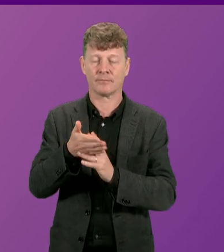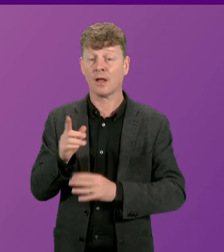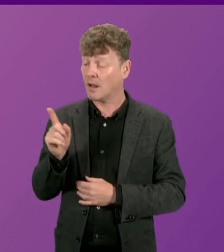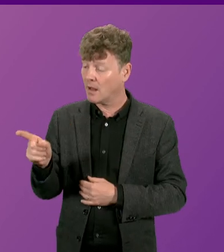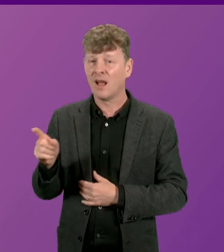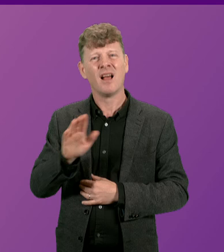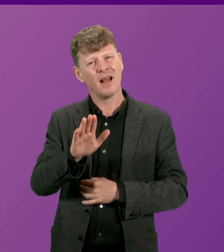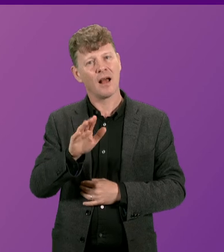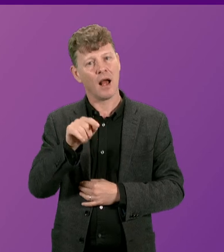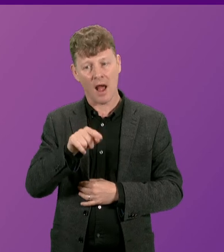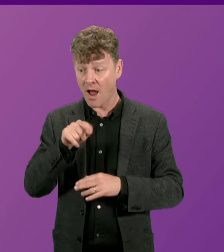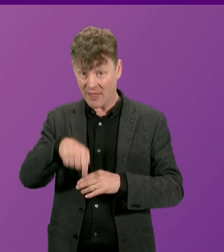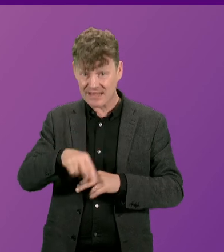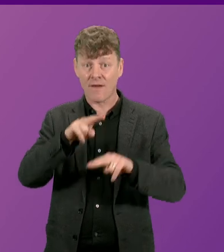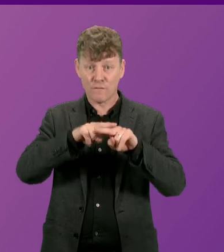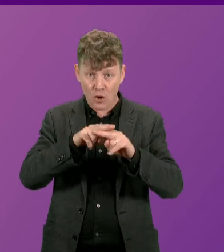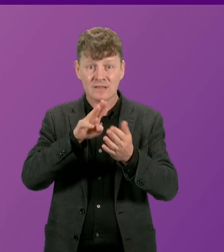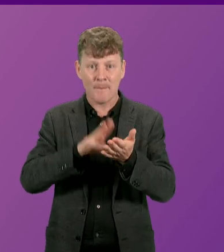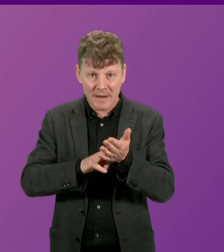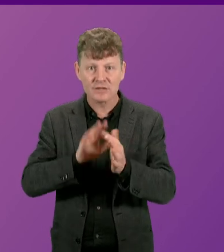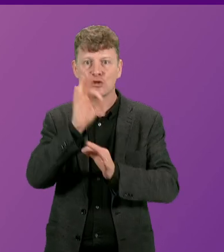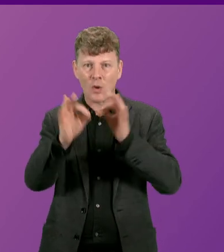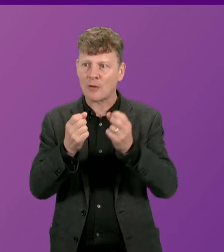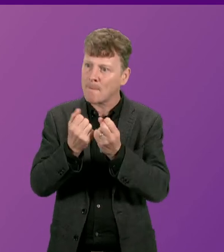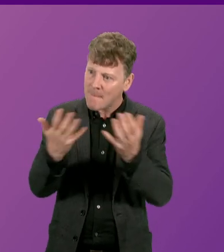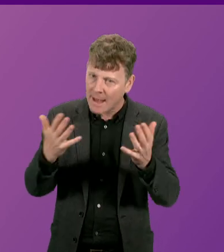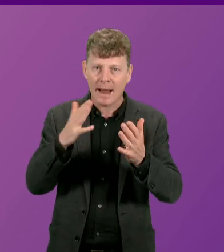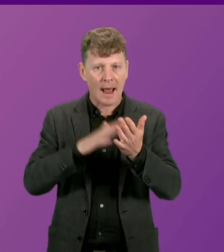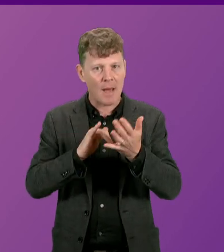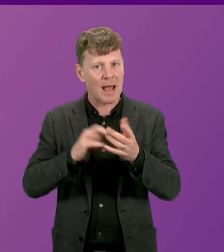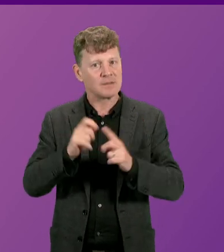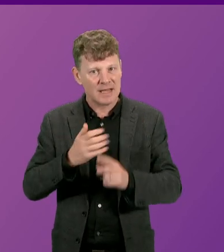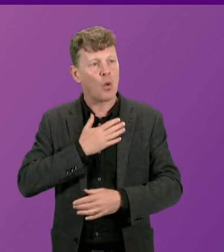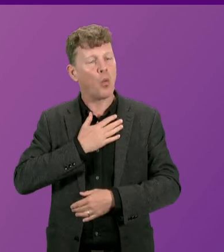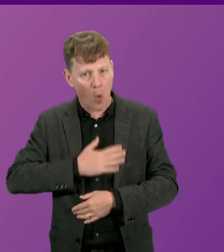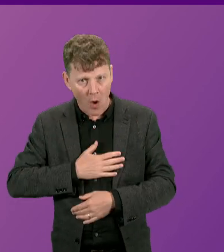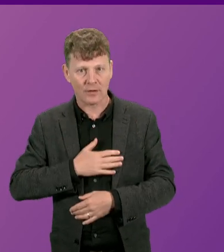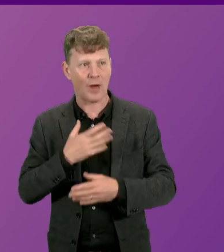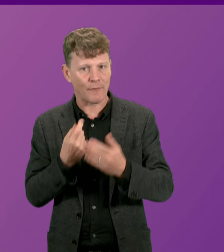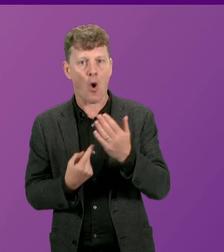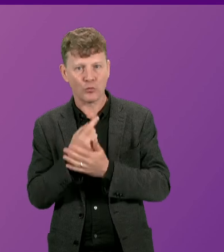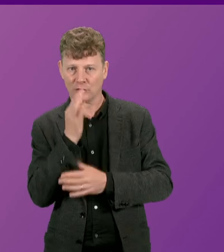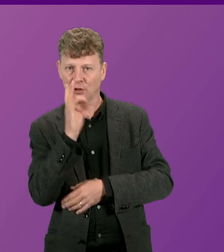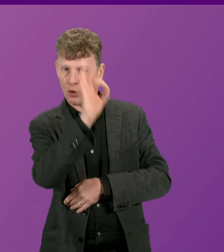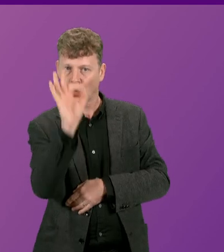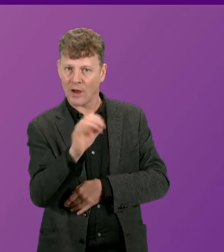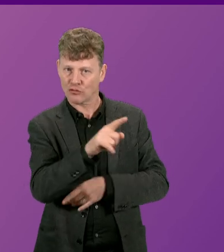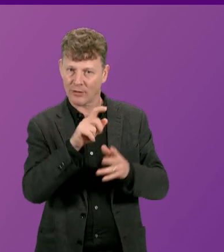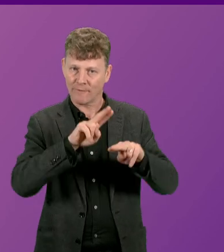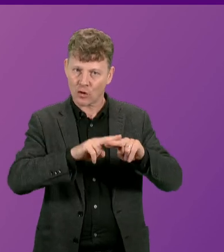Mr Ross, this is actually First Minister’s question time, when many members across the chamber wish to have an opportunity to put a question to the First Minister.